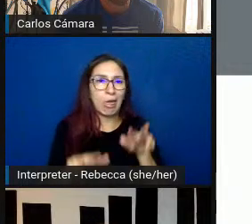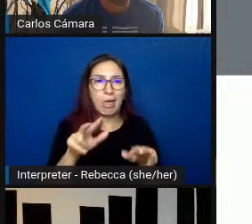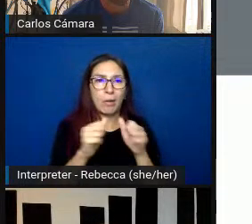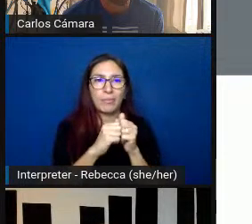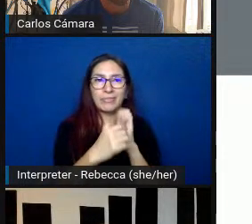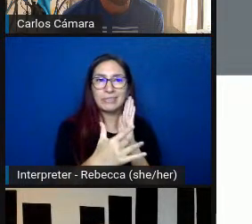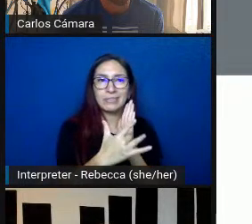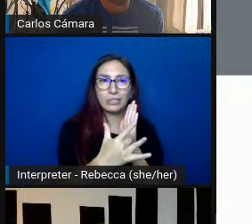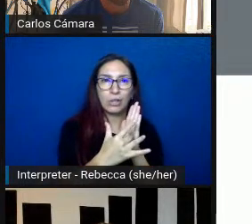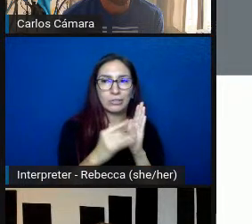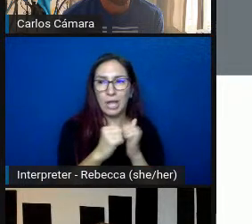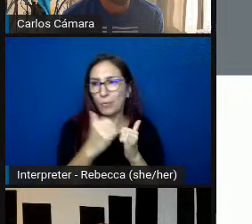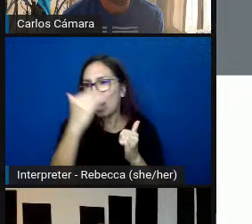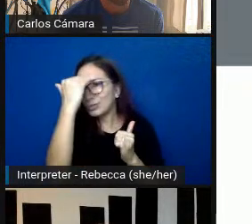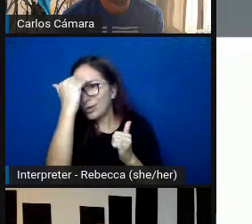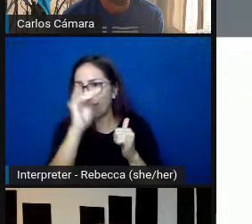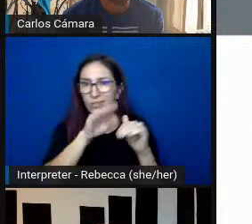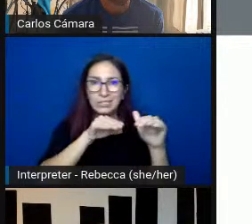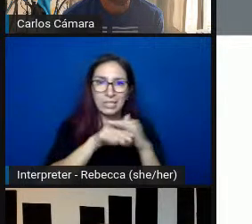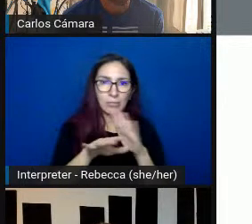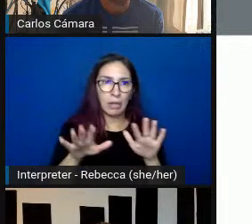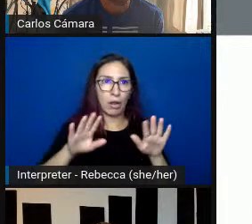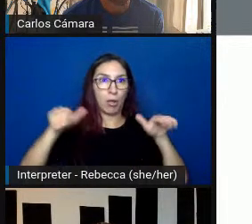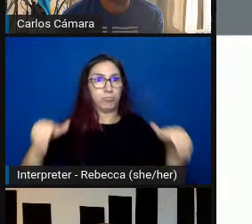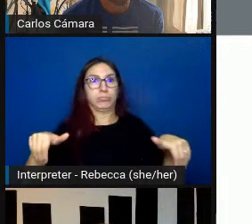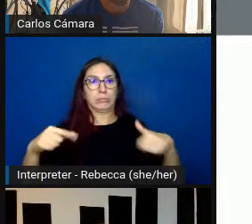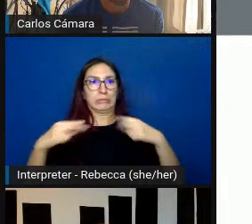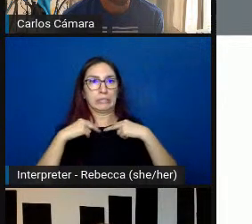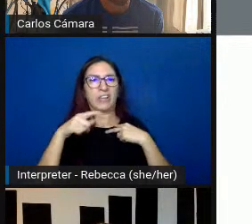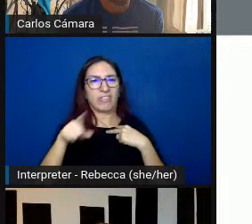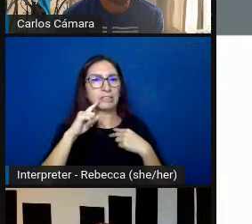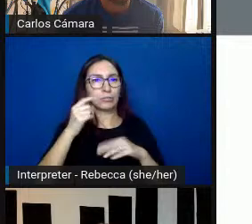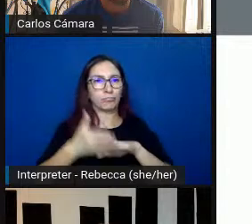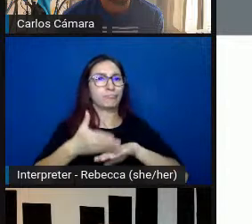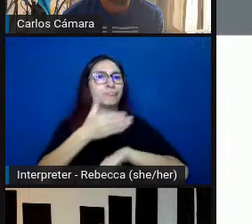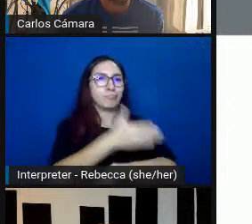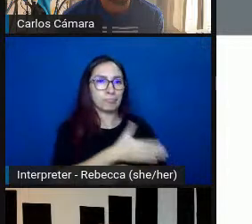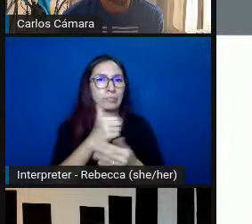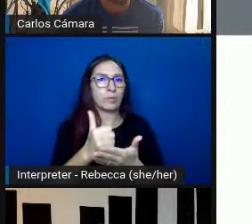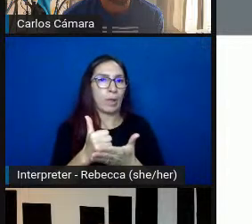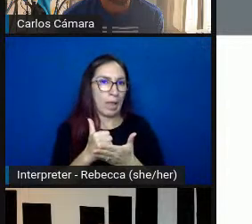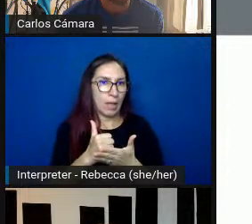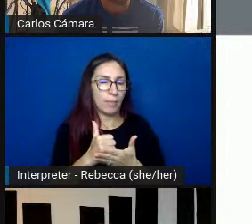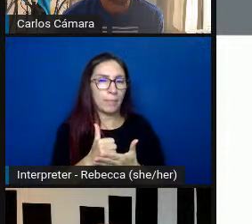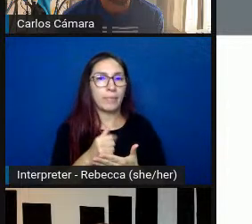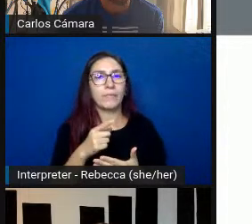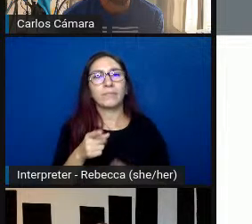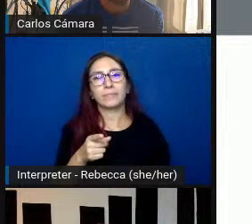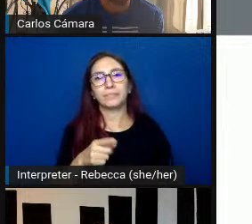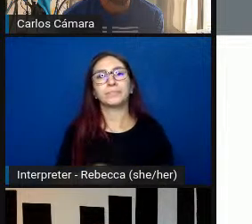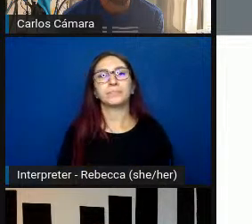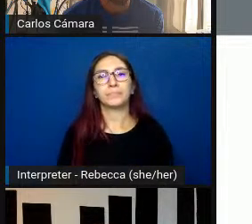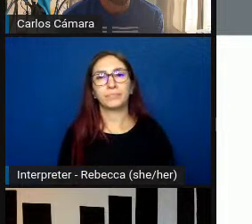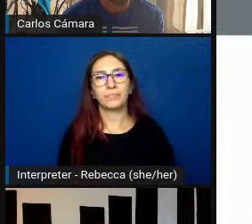automated test goat approval but helps you helps you two checks accessibility.